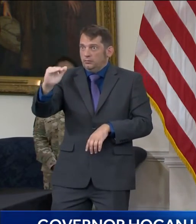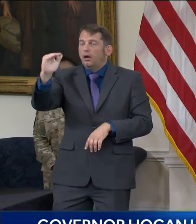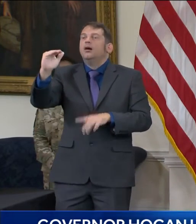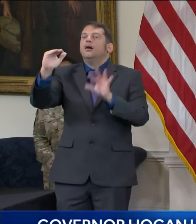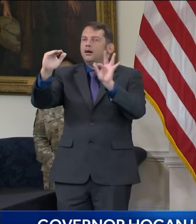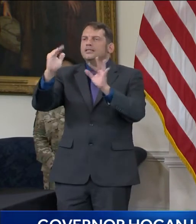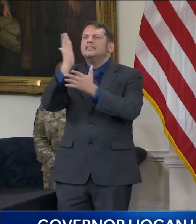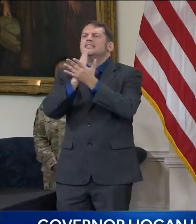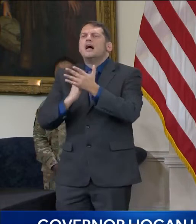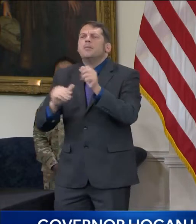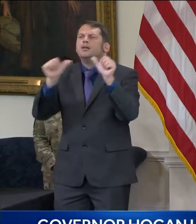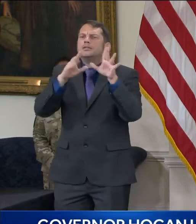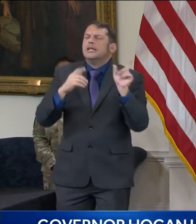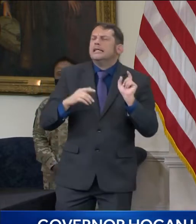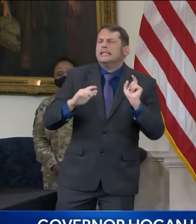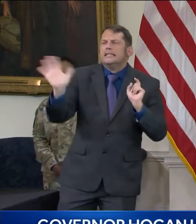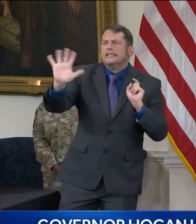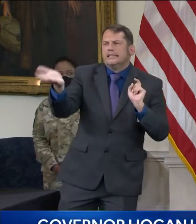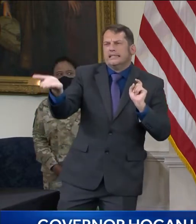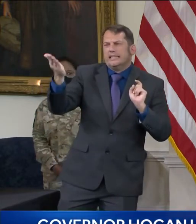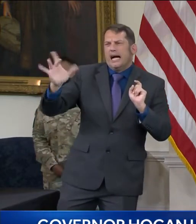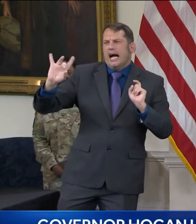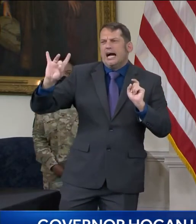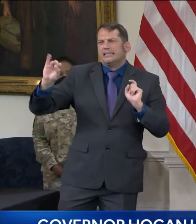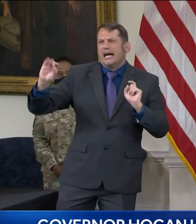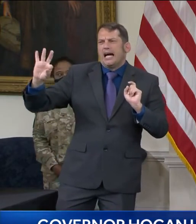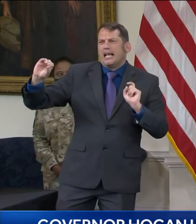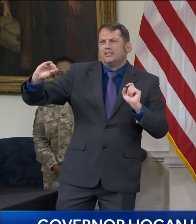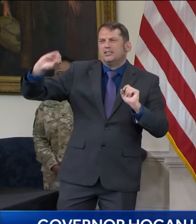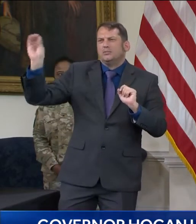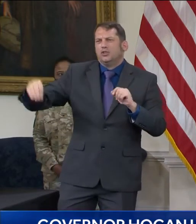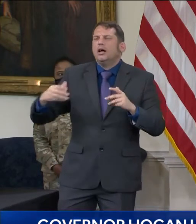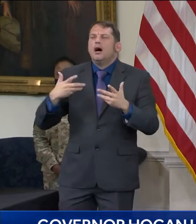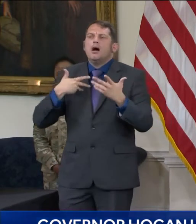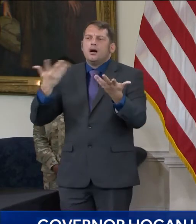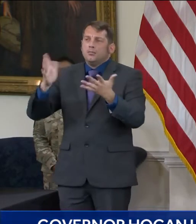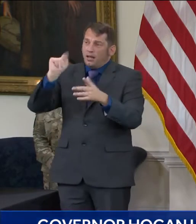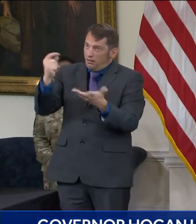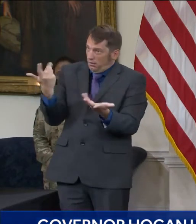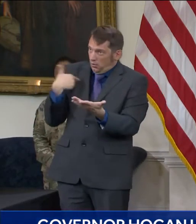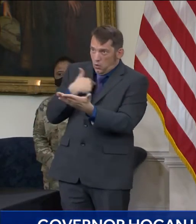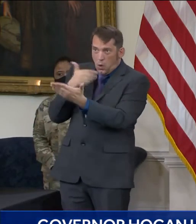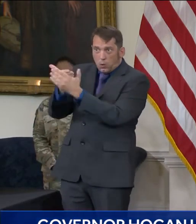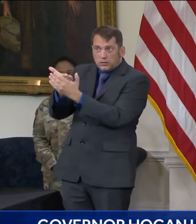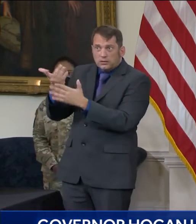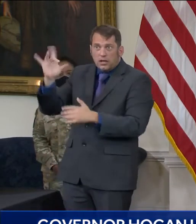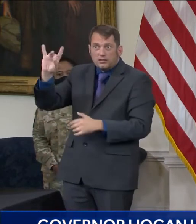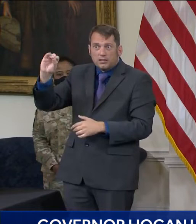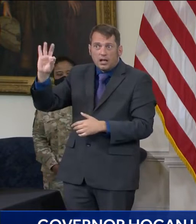HERD IMMUNITY, OTHERS THINK 80% OR 90%. WE ARE AT THE HIGH END OF THAT SCALE, I WANT TO KEEP PUSHING